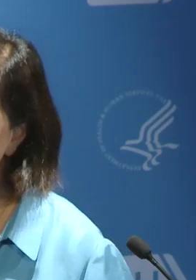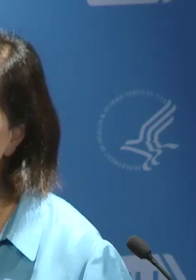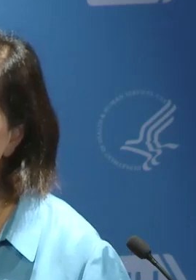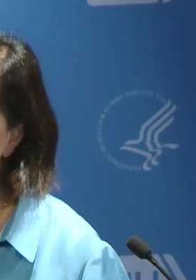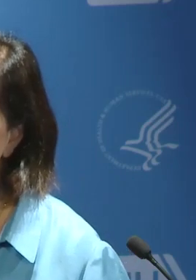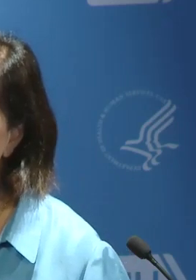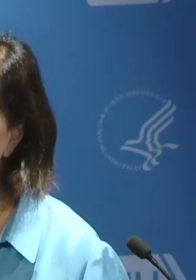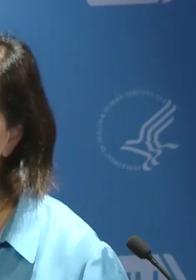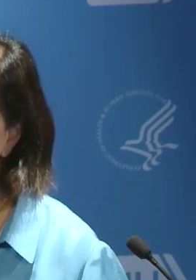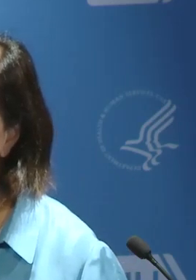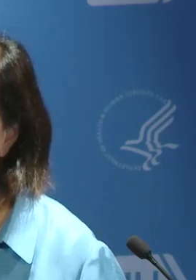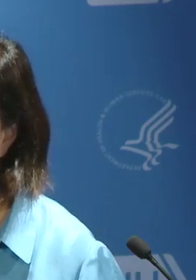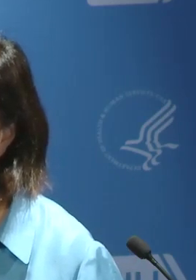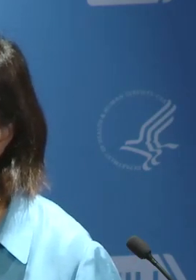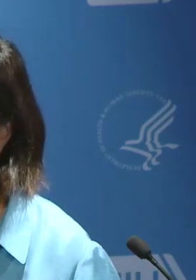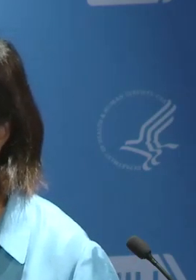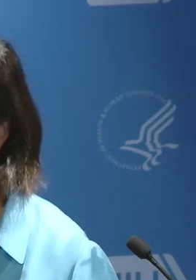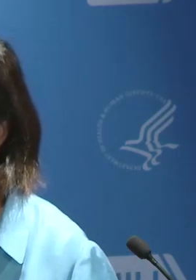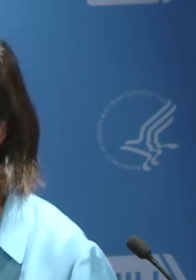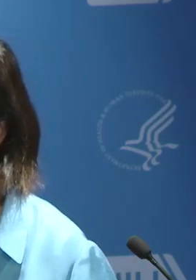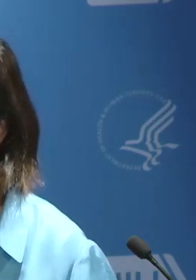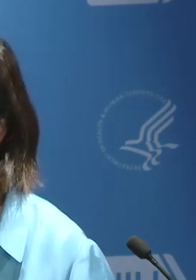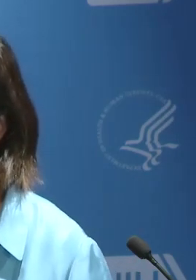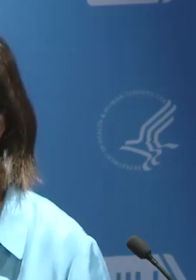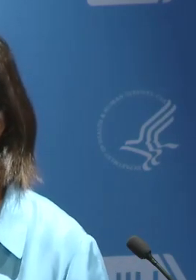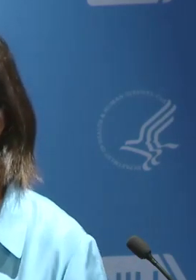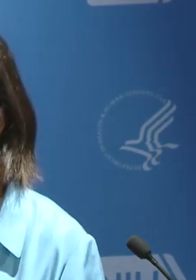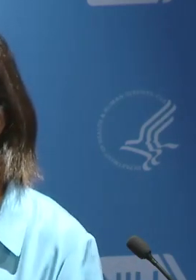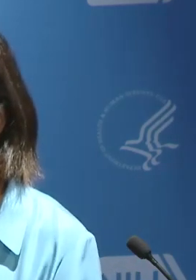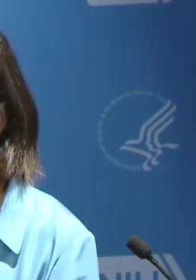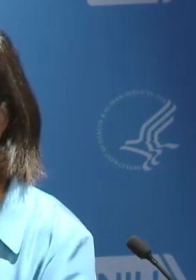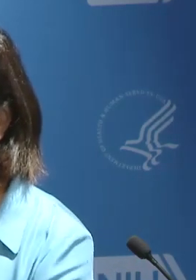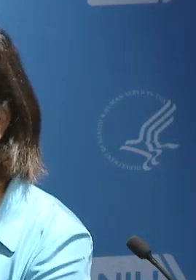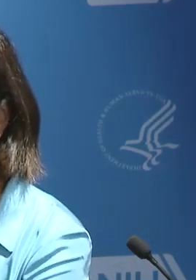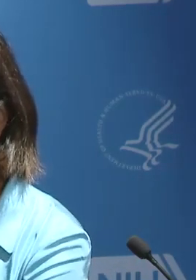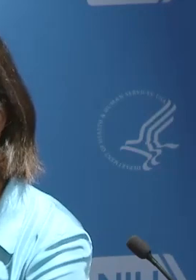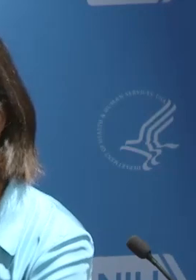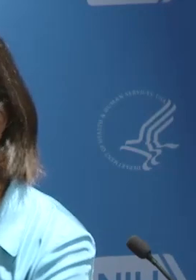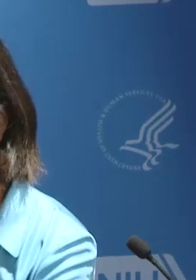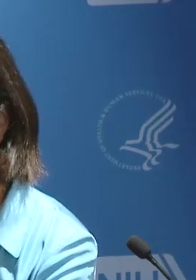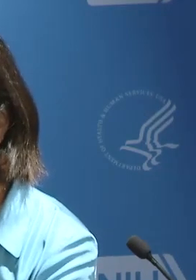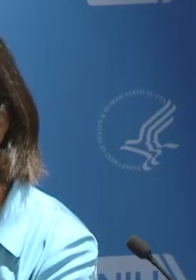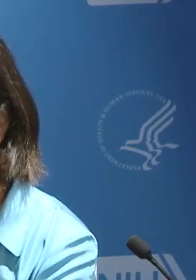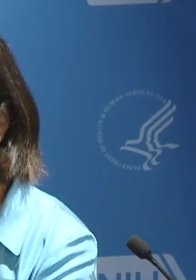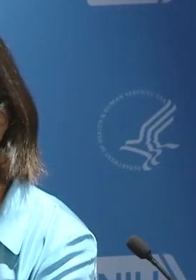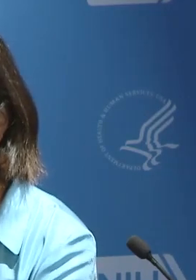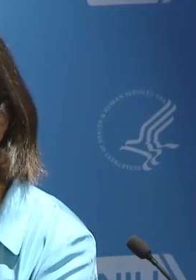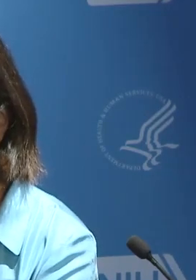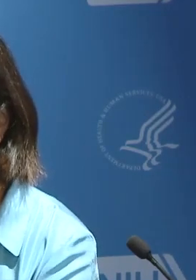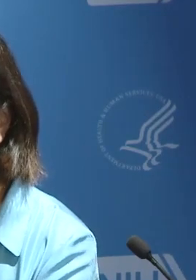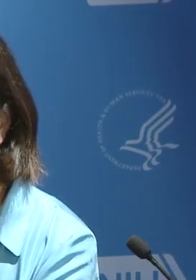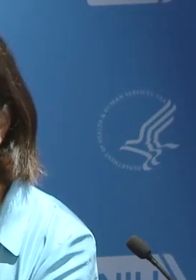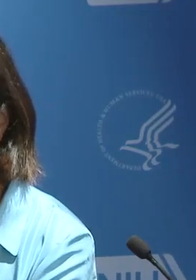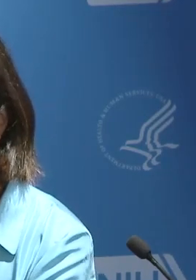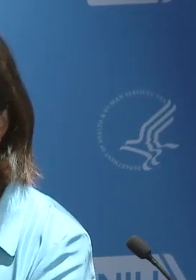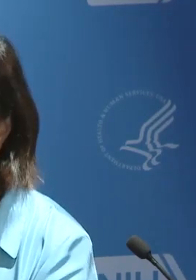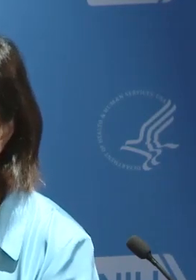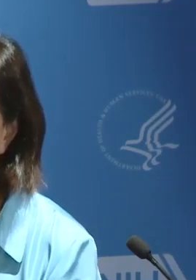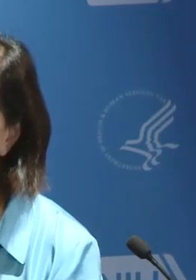WORTHWHILE THINKING ABOUT. WHETHER YOU BLOCK INFLAMMAZONE AND MAYBE THAT WILL ENHANCE VACCINE EFFICACY IS. YES ONE OF THE